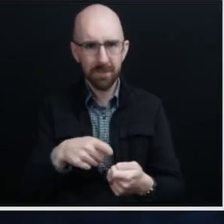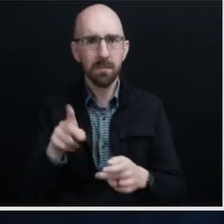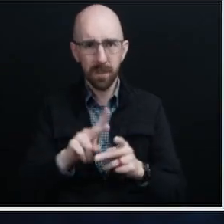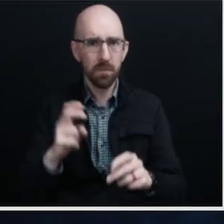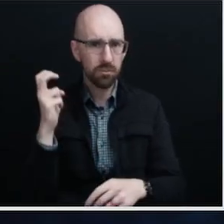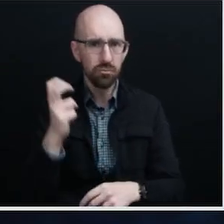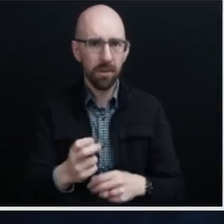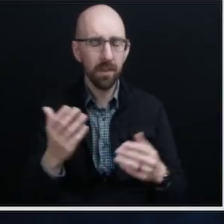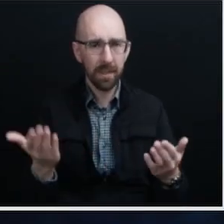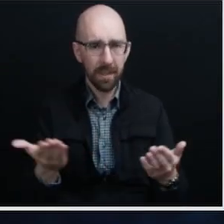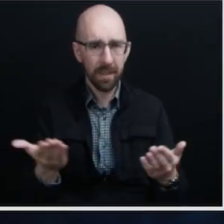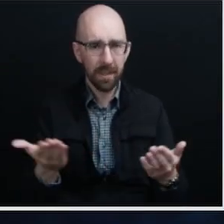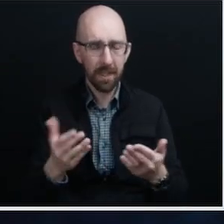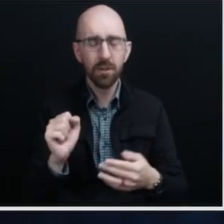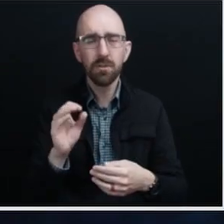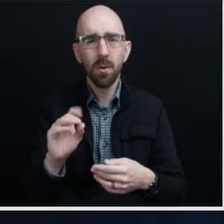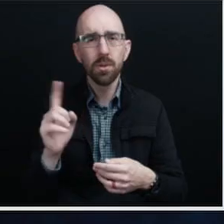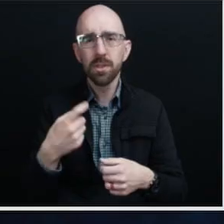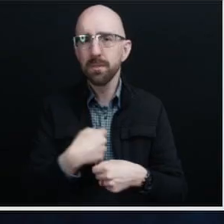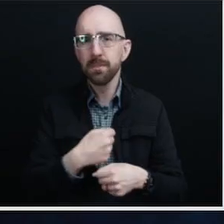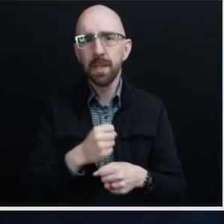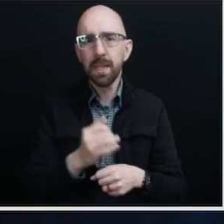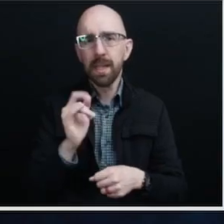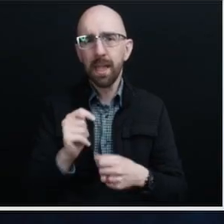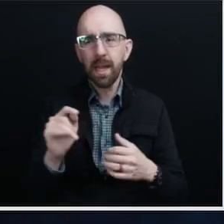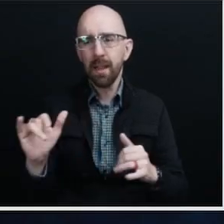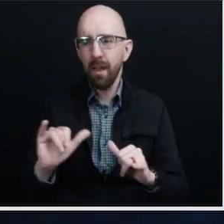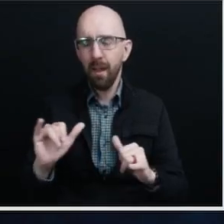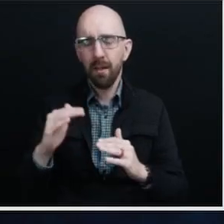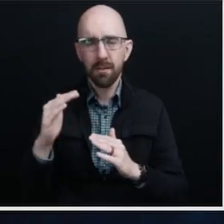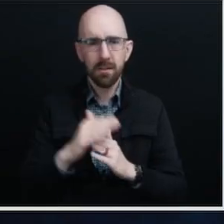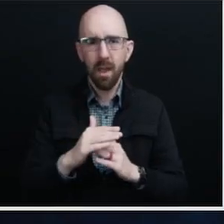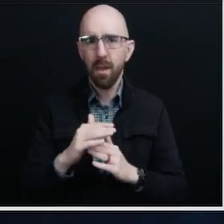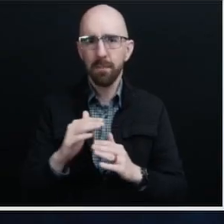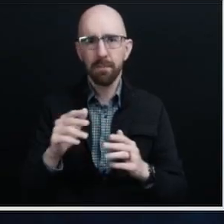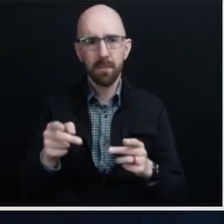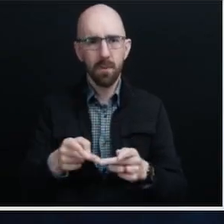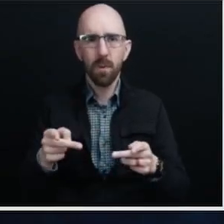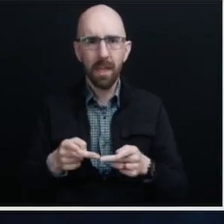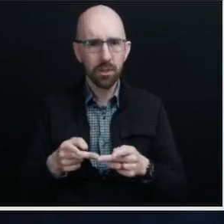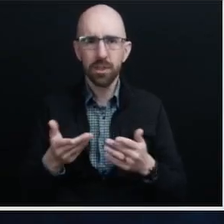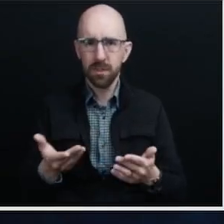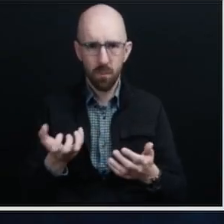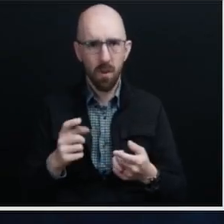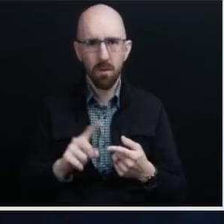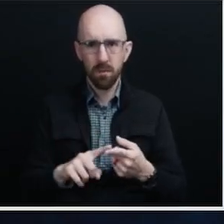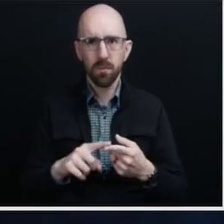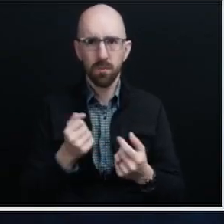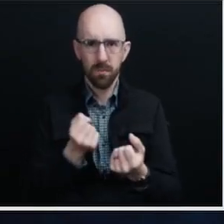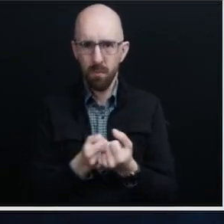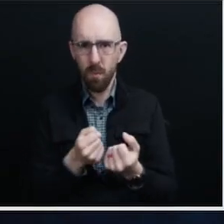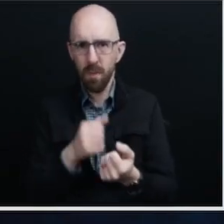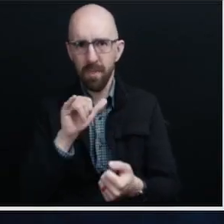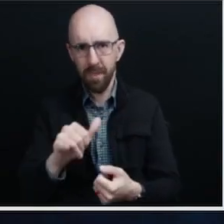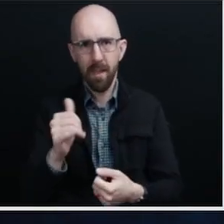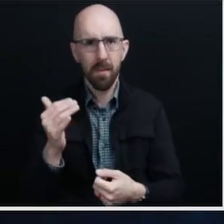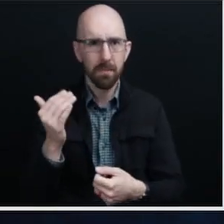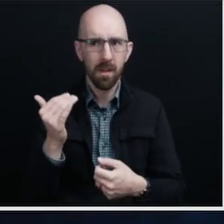um, so just making it like a a top destination, like we want to support that because we we really